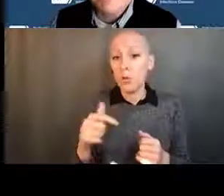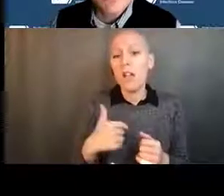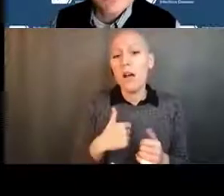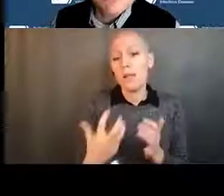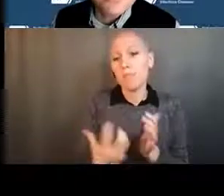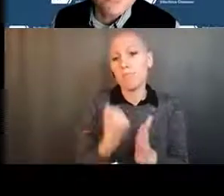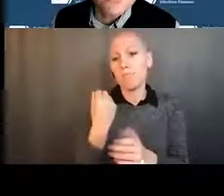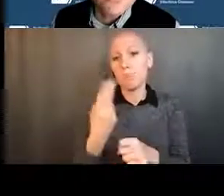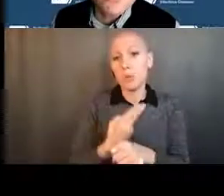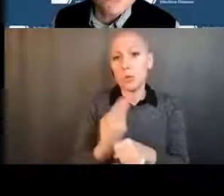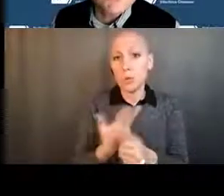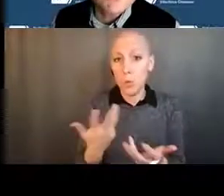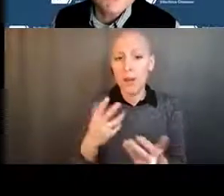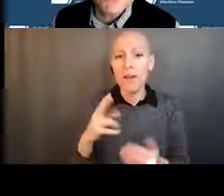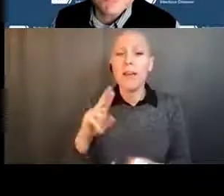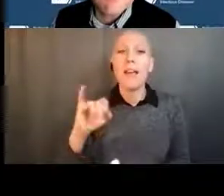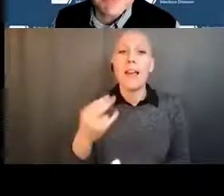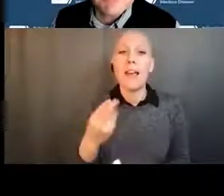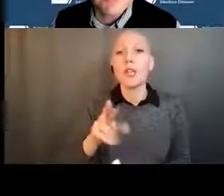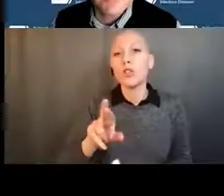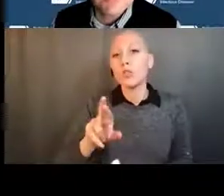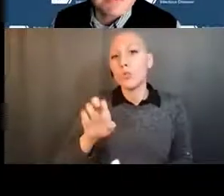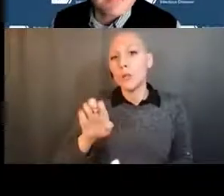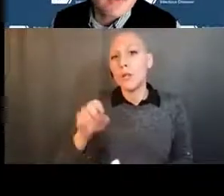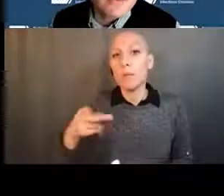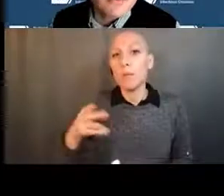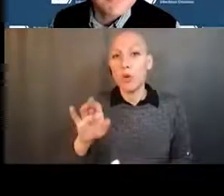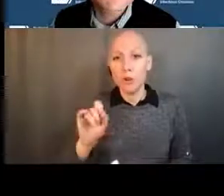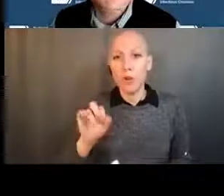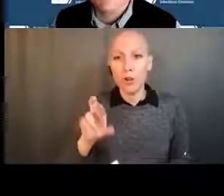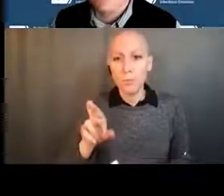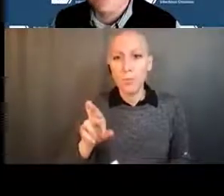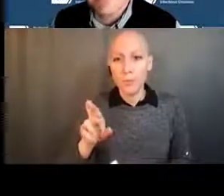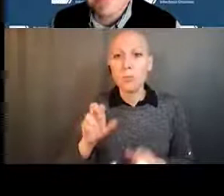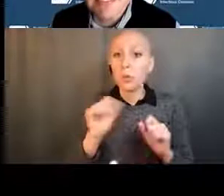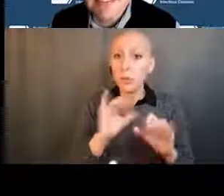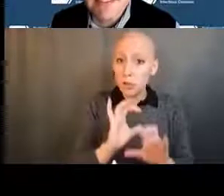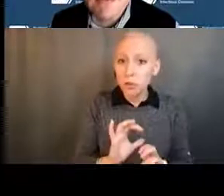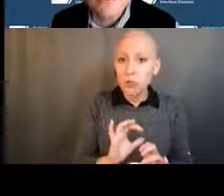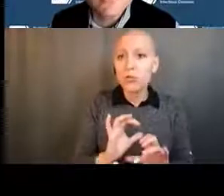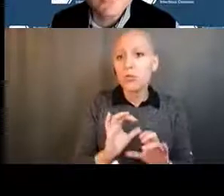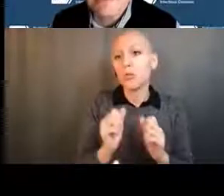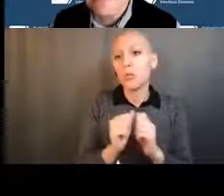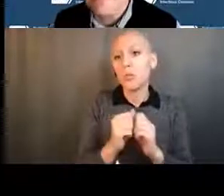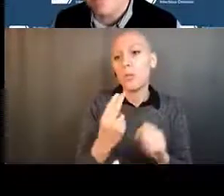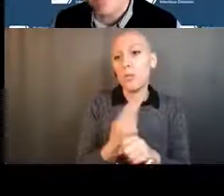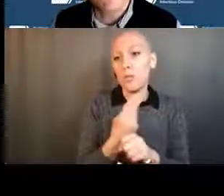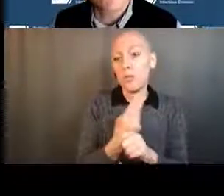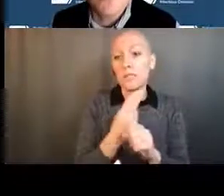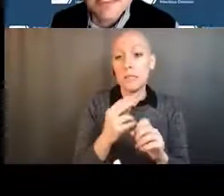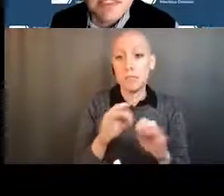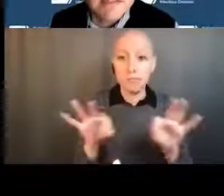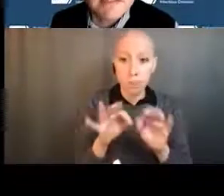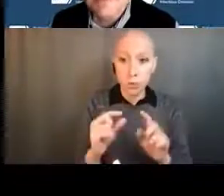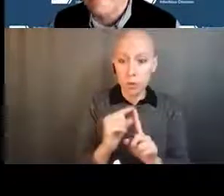With this tool, you can search based on key terms, so let's say that you study a protein